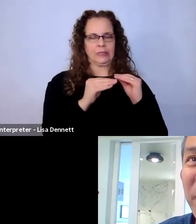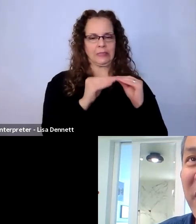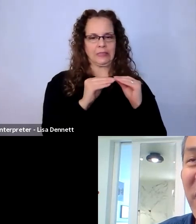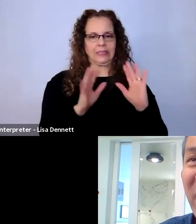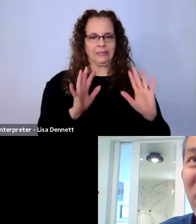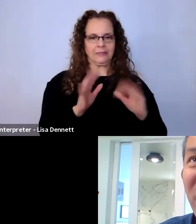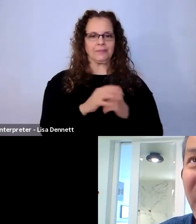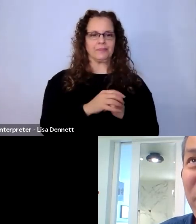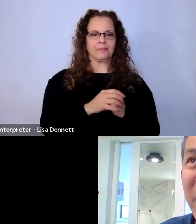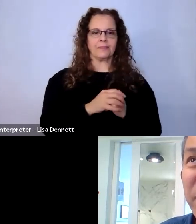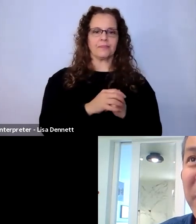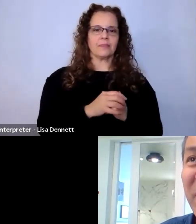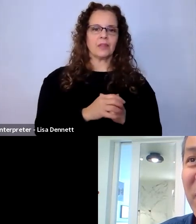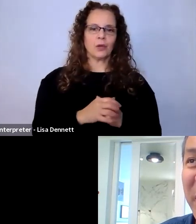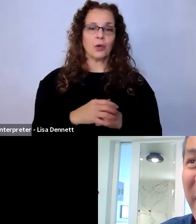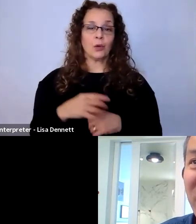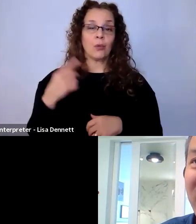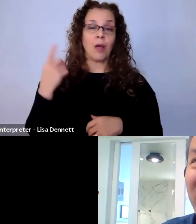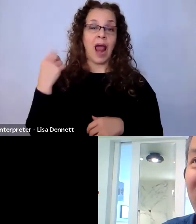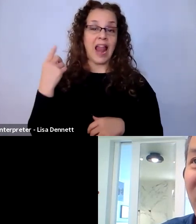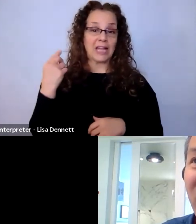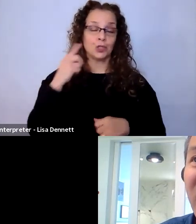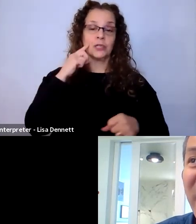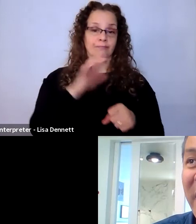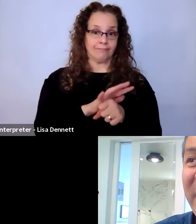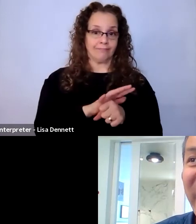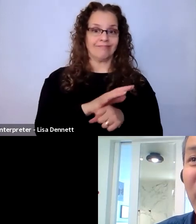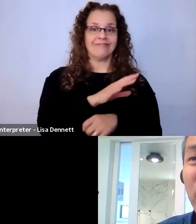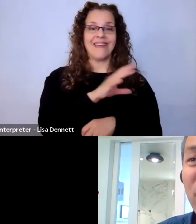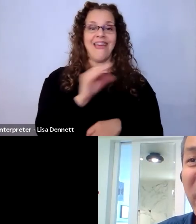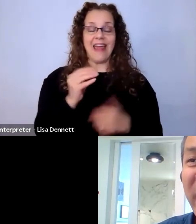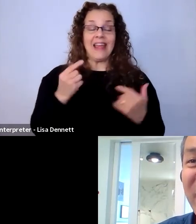the pledge last year and we are pleased to announce that this year the ember js